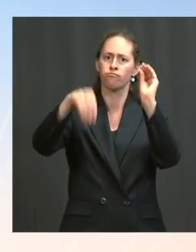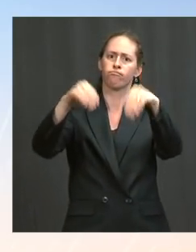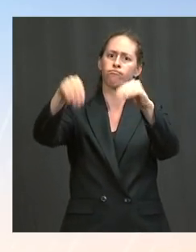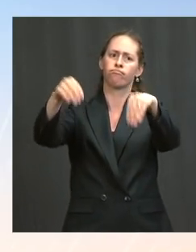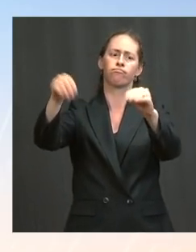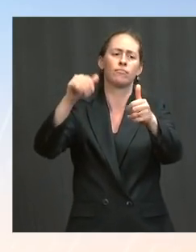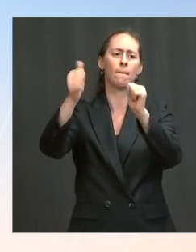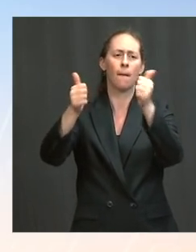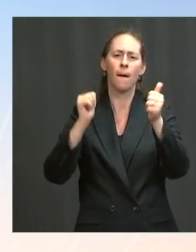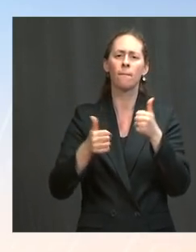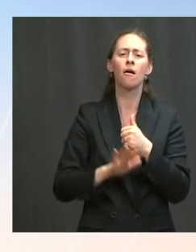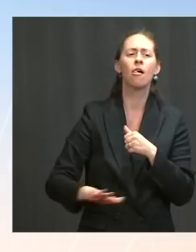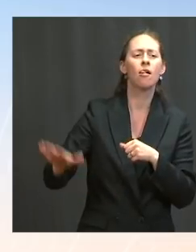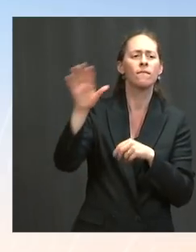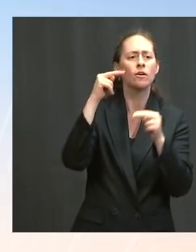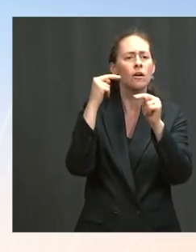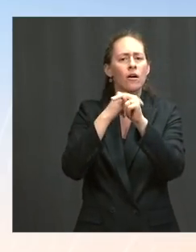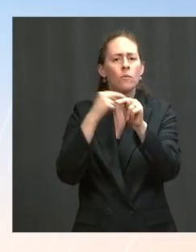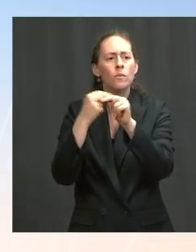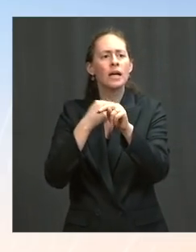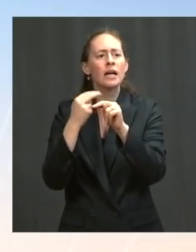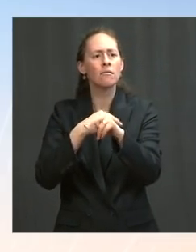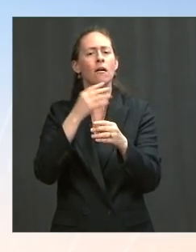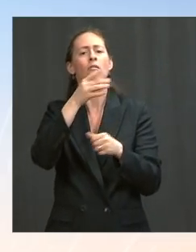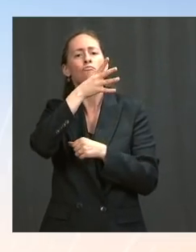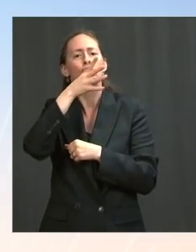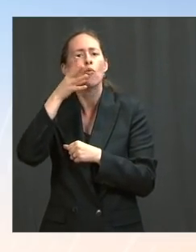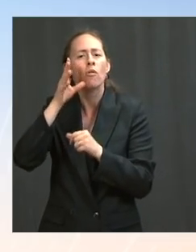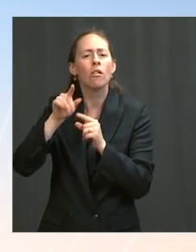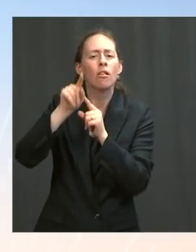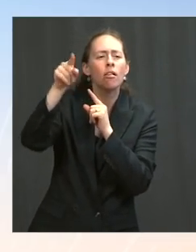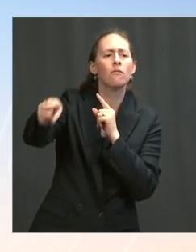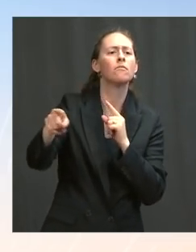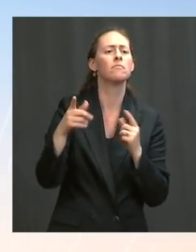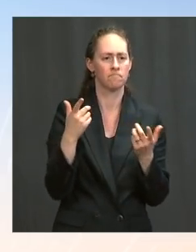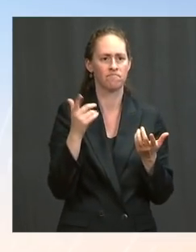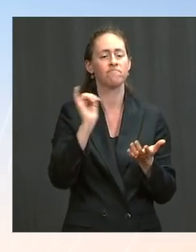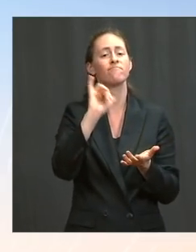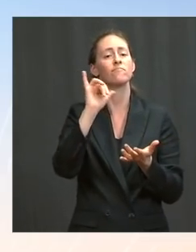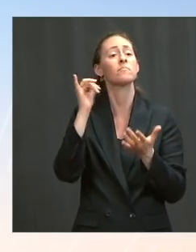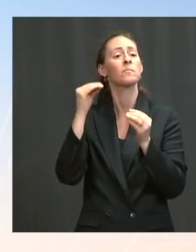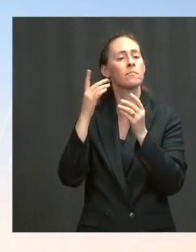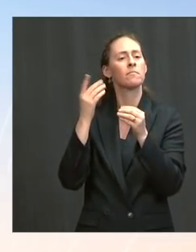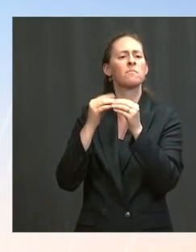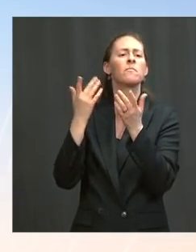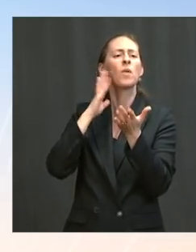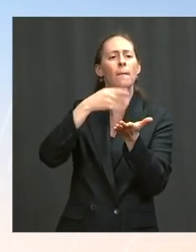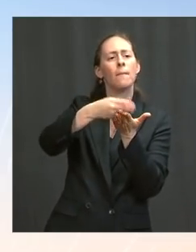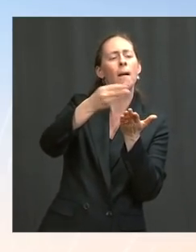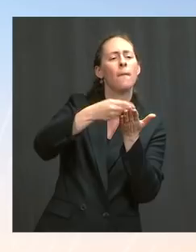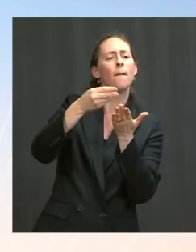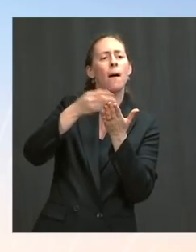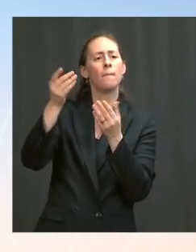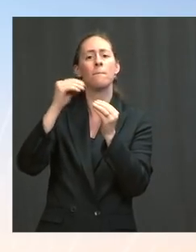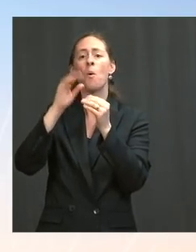and rural and disadvantaged communities. It would help buy more than 35,000 electric school buses. It will include the largest investment